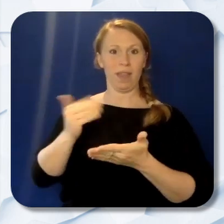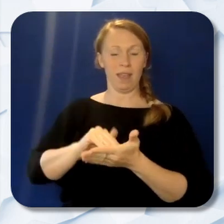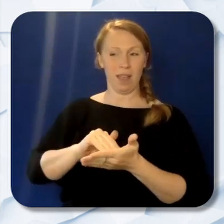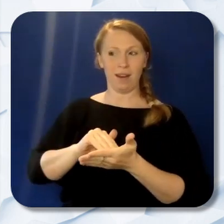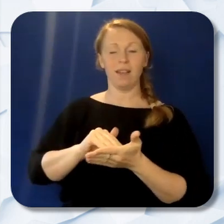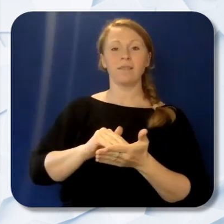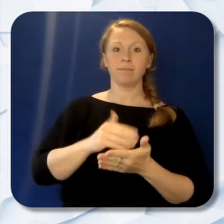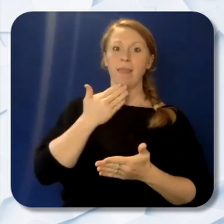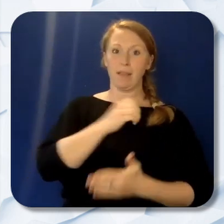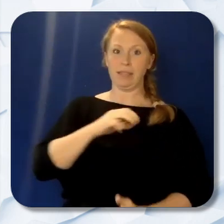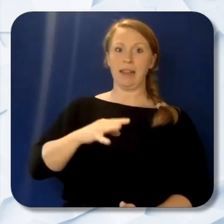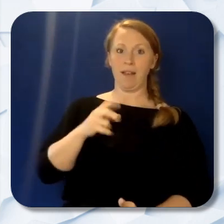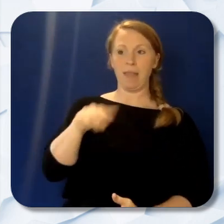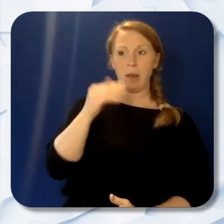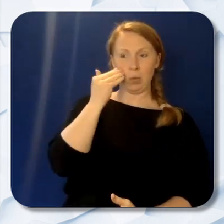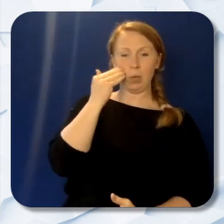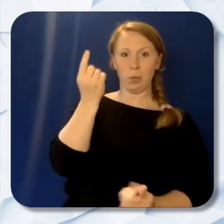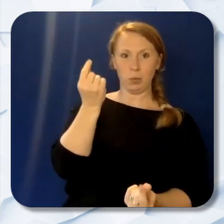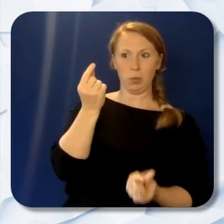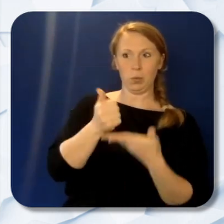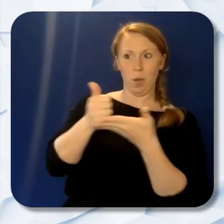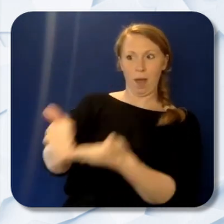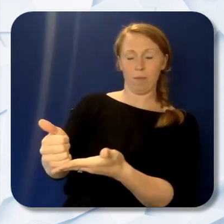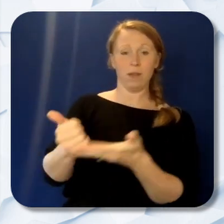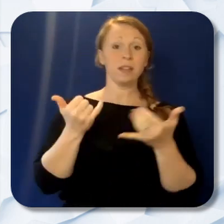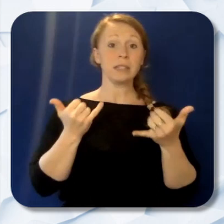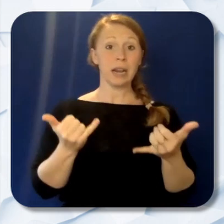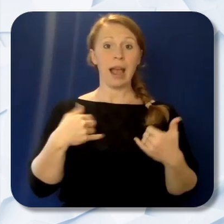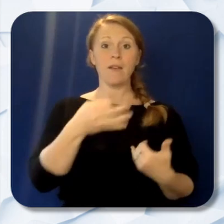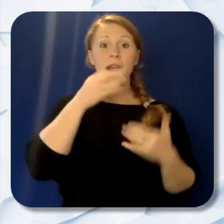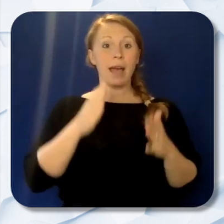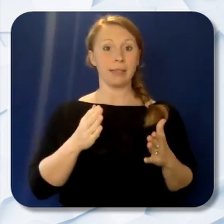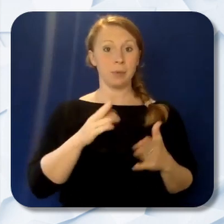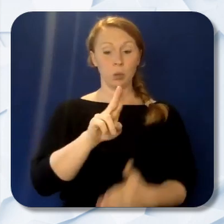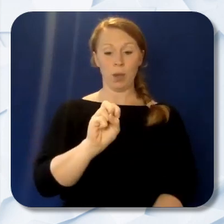uh today's event will include experts from the US DEA. Substance, abuse, and mental health services.